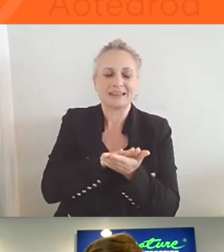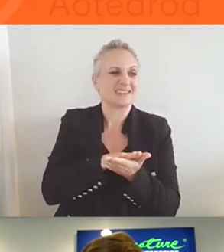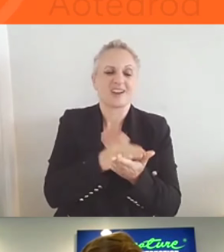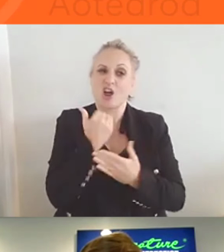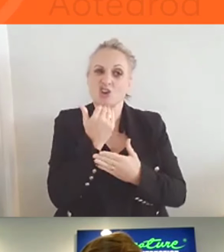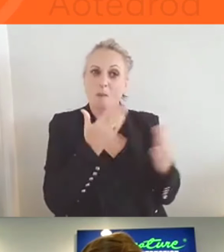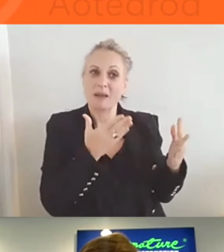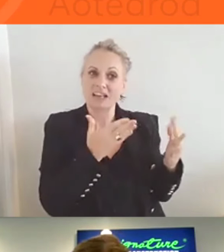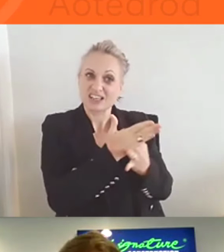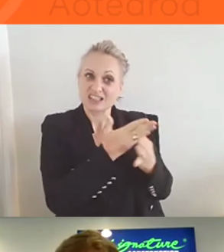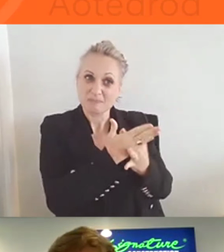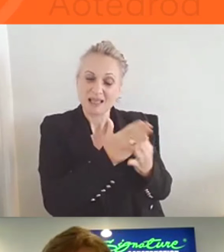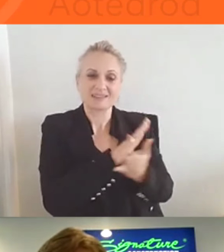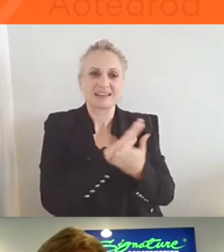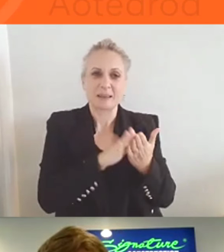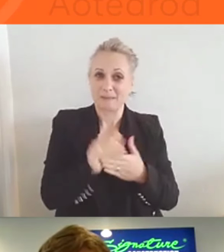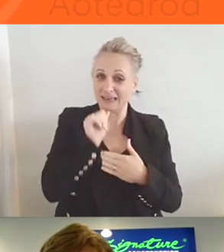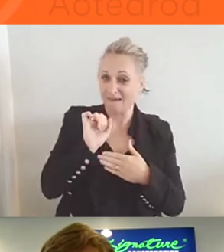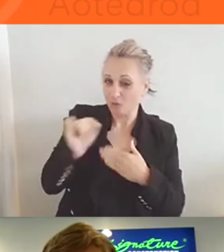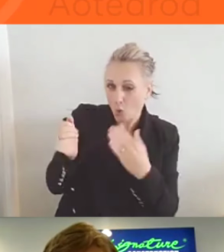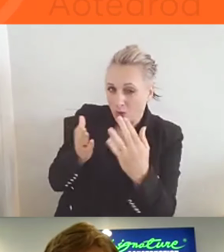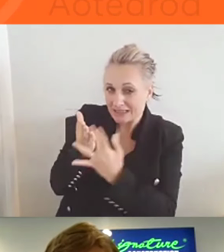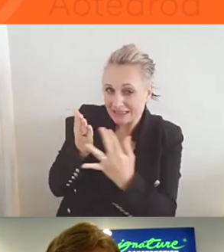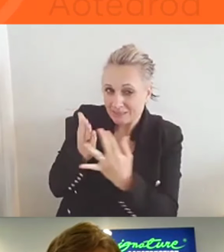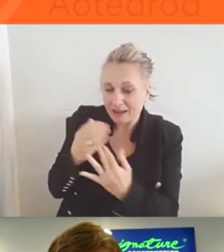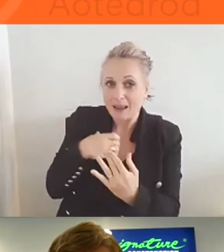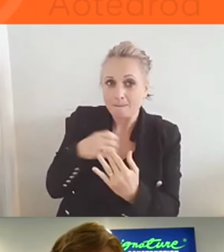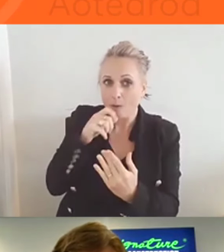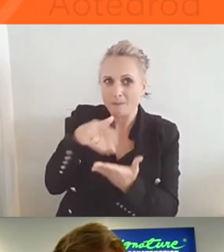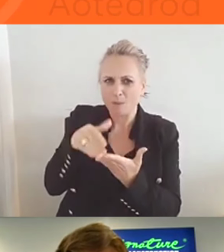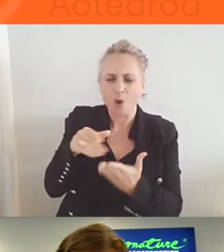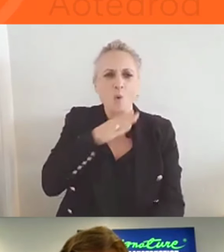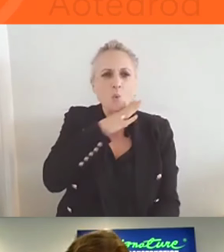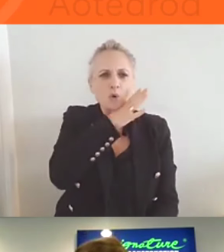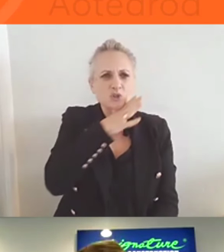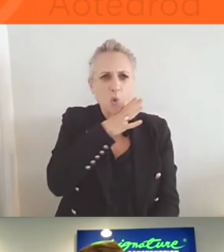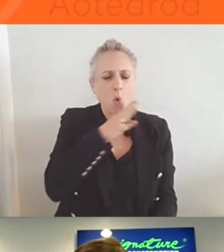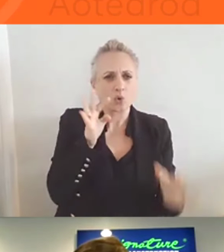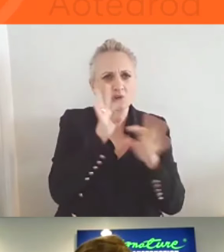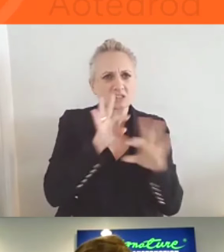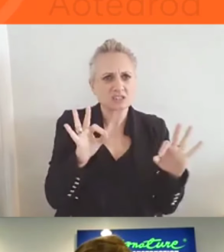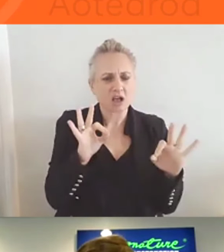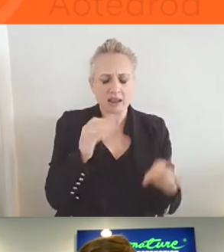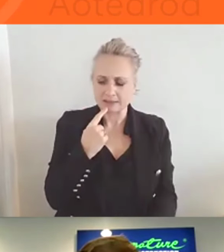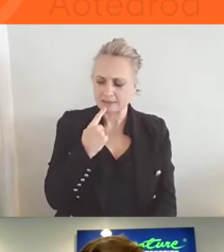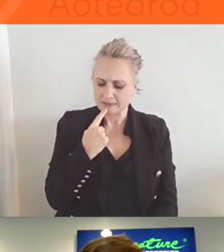and tight terraces. And it's funny, there was an awkward silence and he said "Yeah, we should definitely do that because we want that point